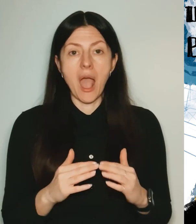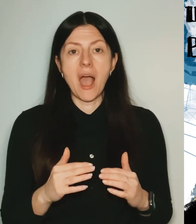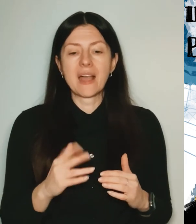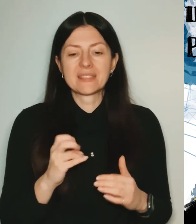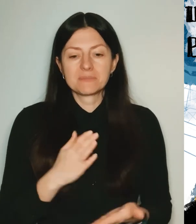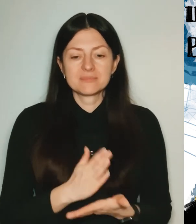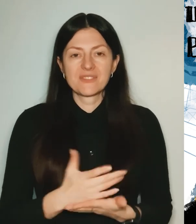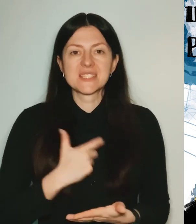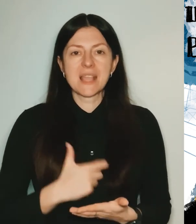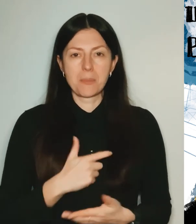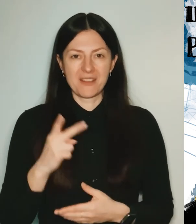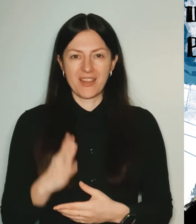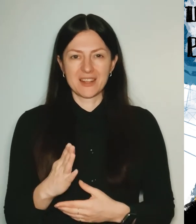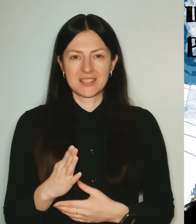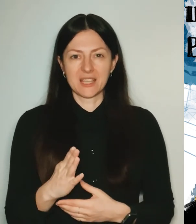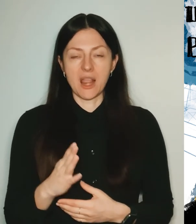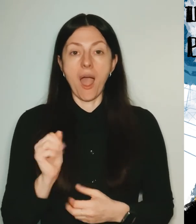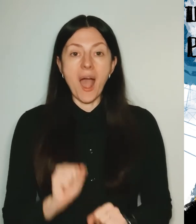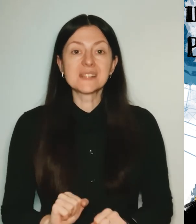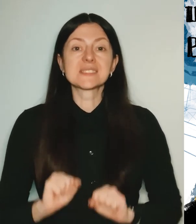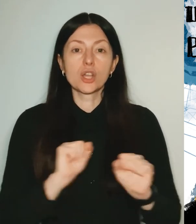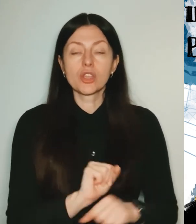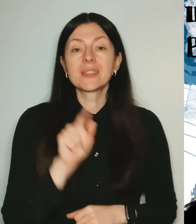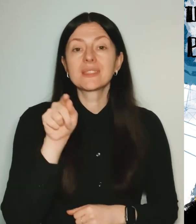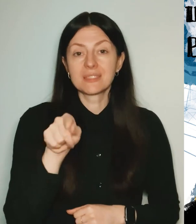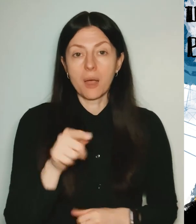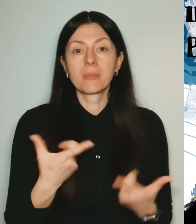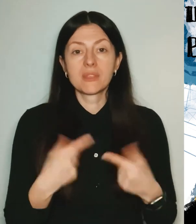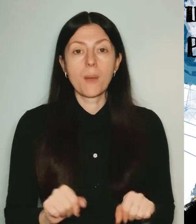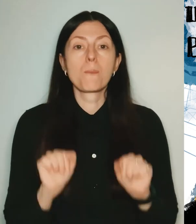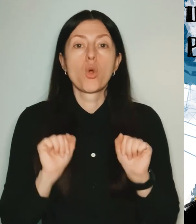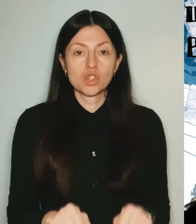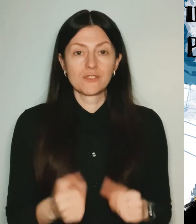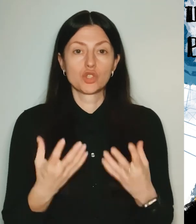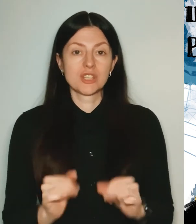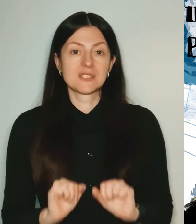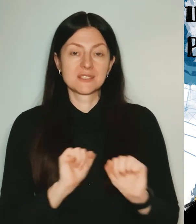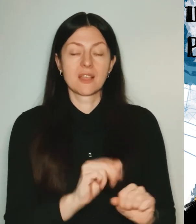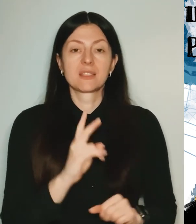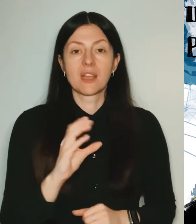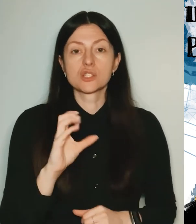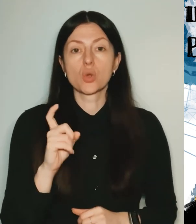not being in my apartment… but to protect it where it was possible.